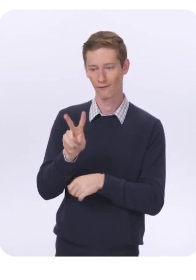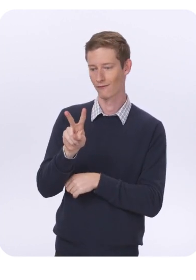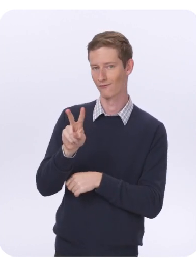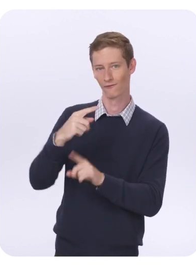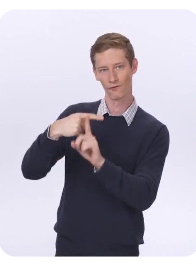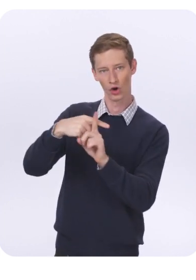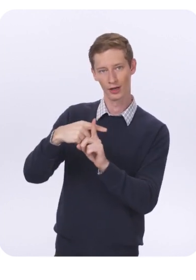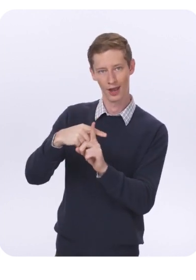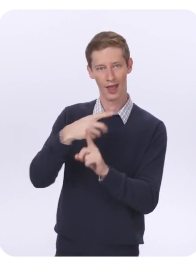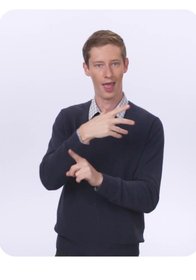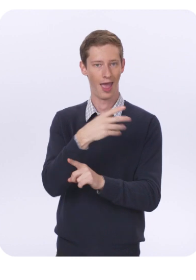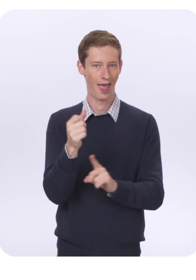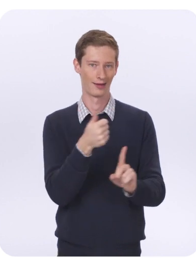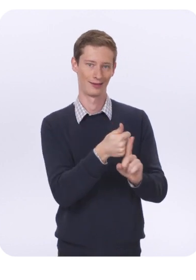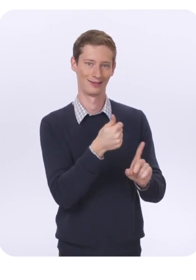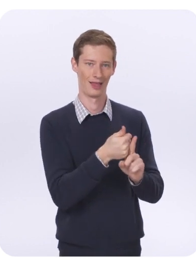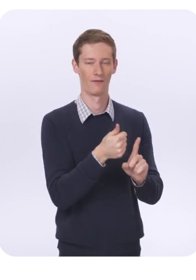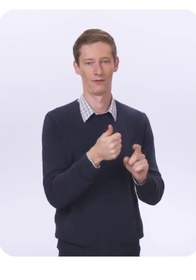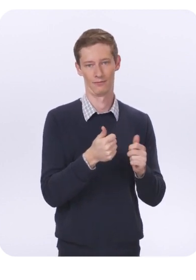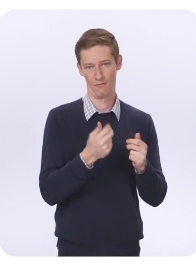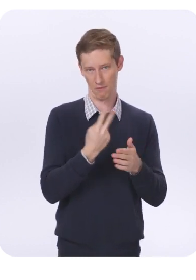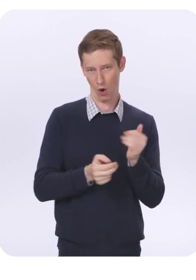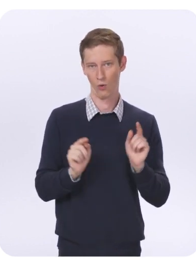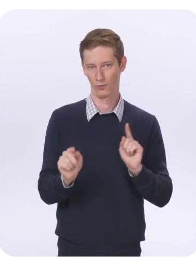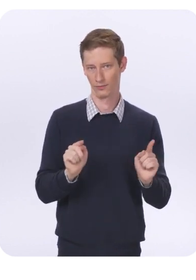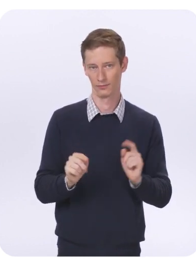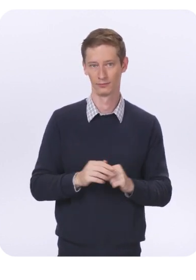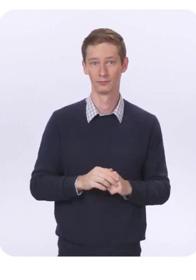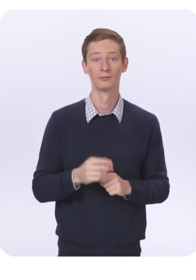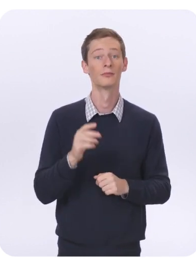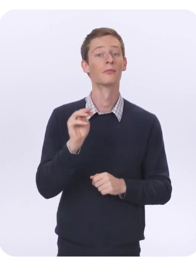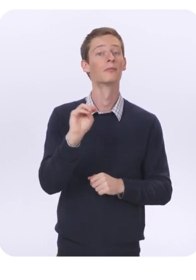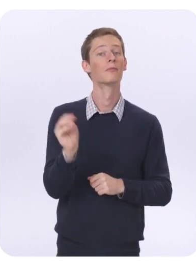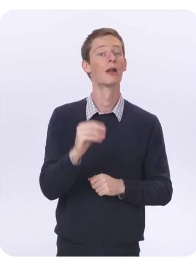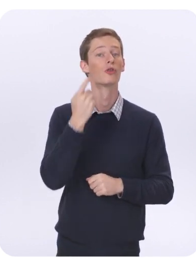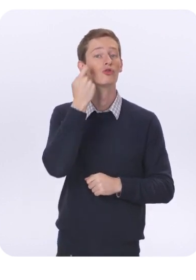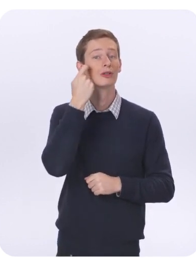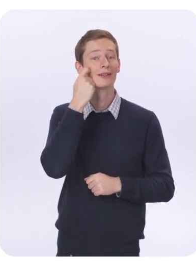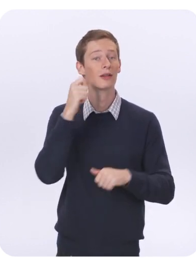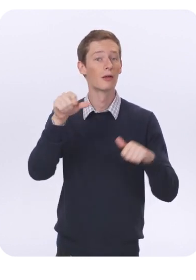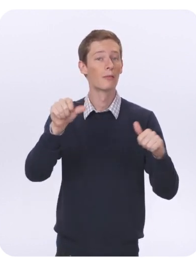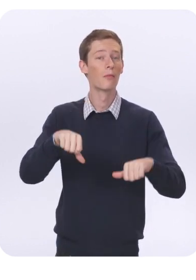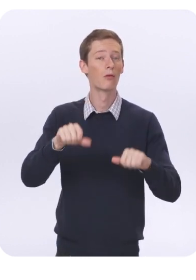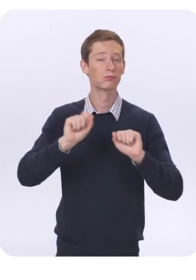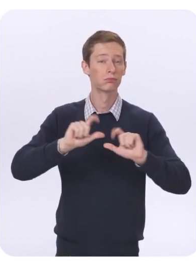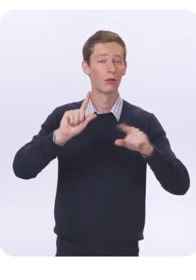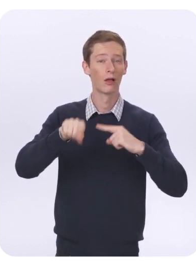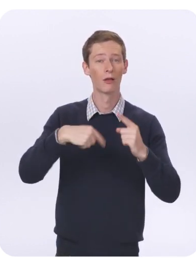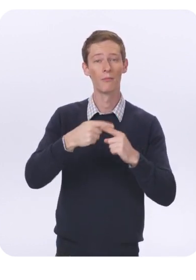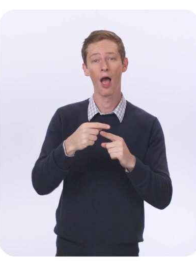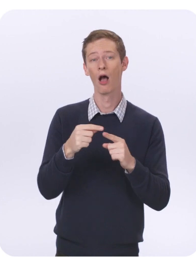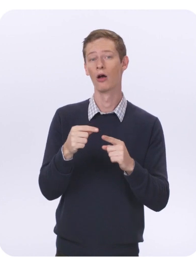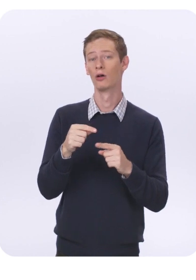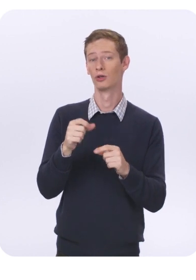Meta recently made a blog post about injecting support, Unreal Engine, which you can learn more on their blog post titled